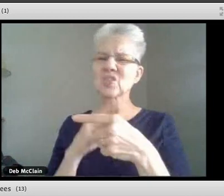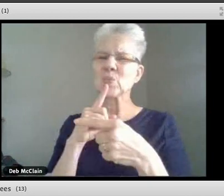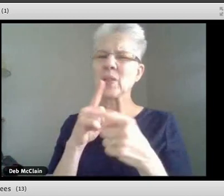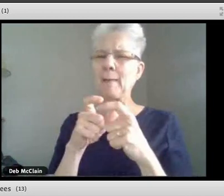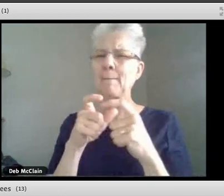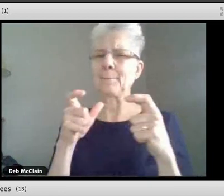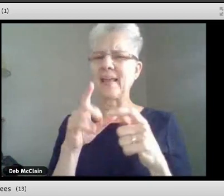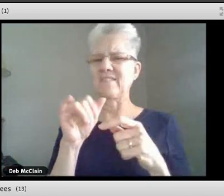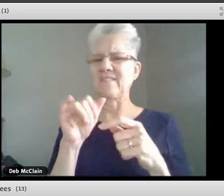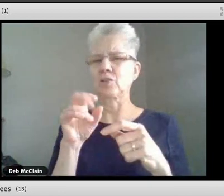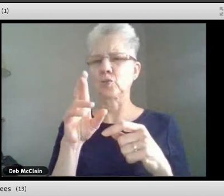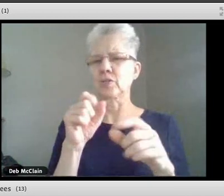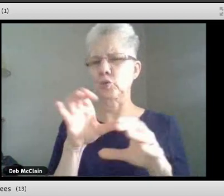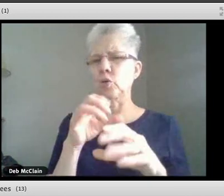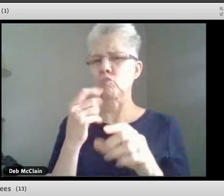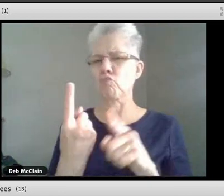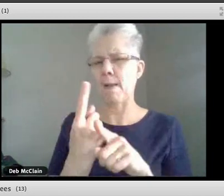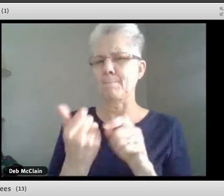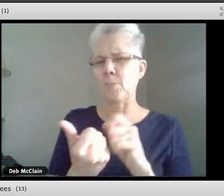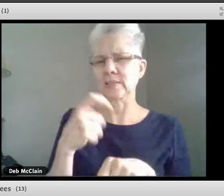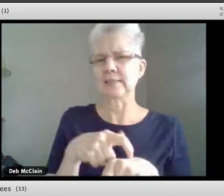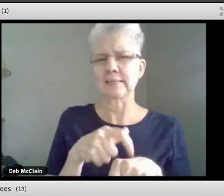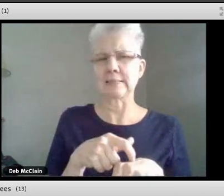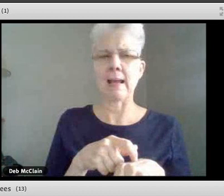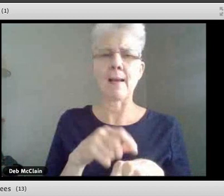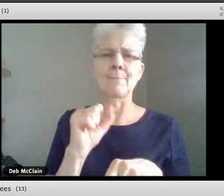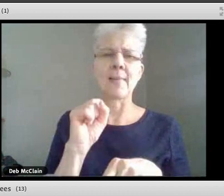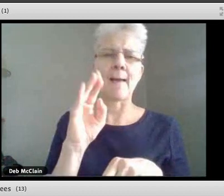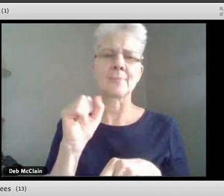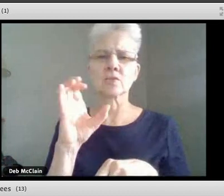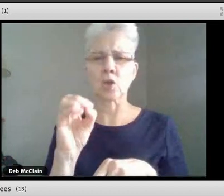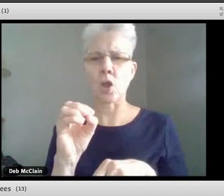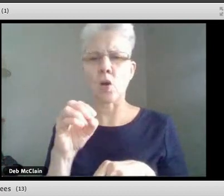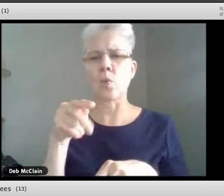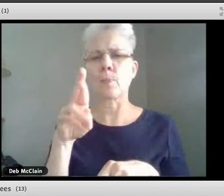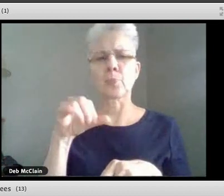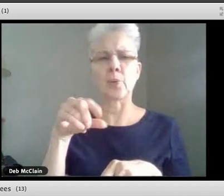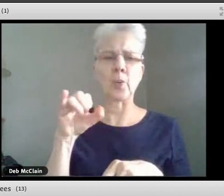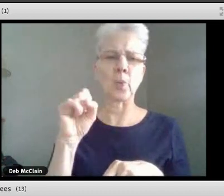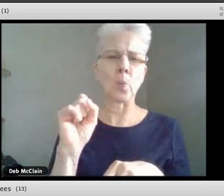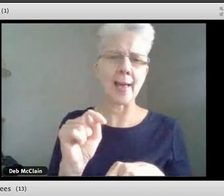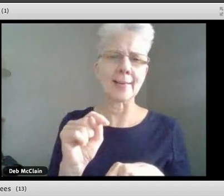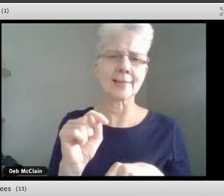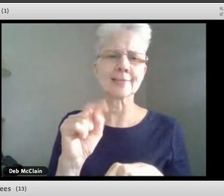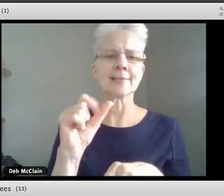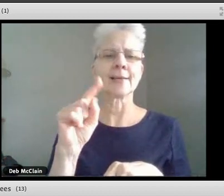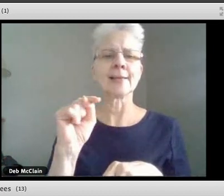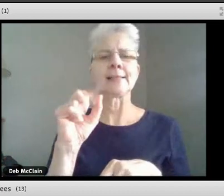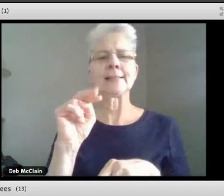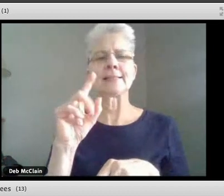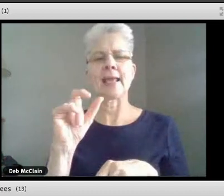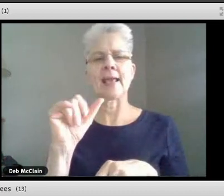like Ebsco and ProQuest and Taylor & Francis. So these are some of the vendor documentation that they have about disability,